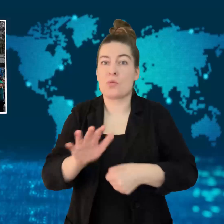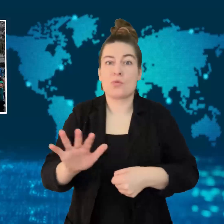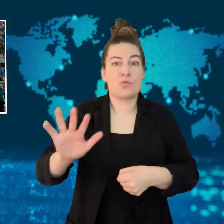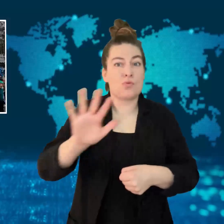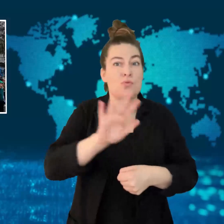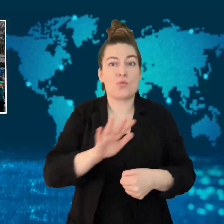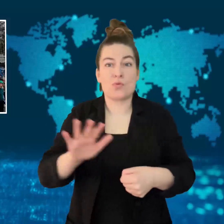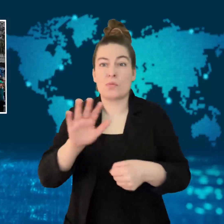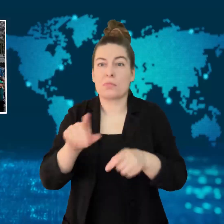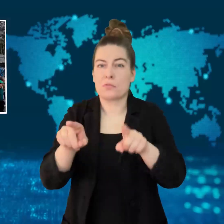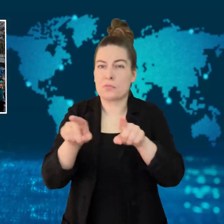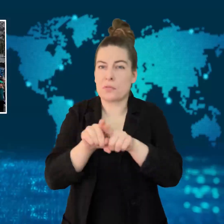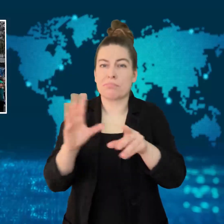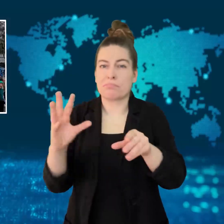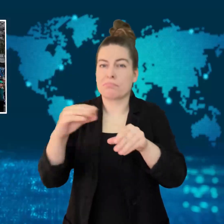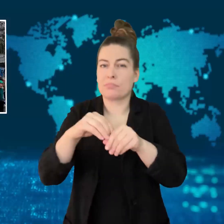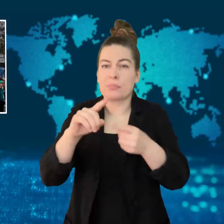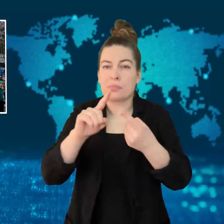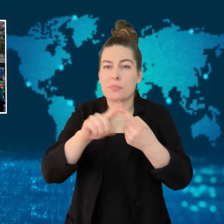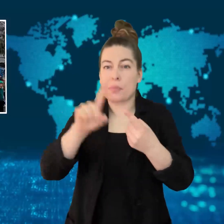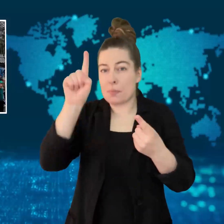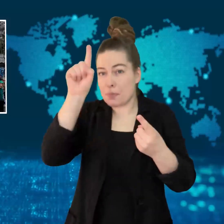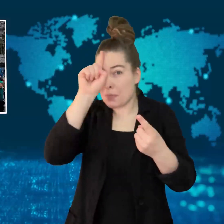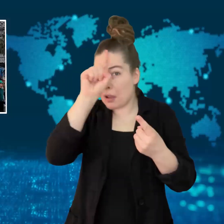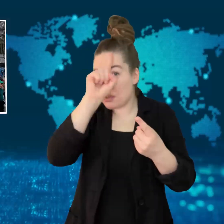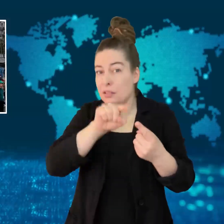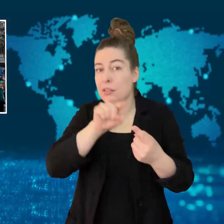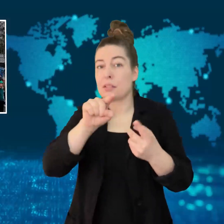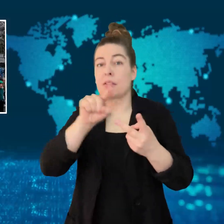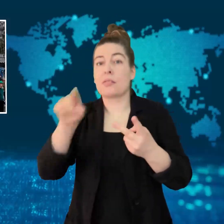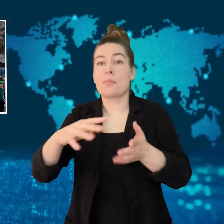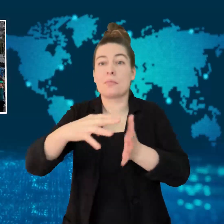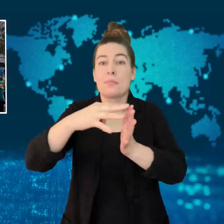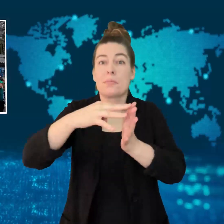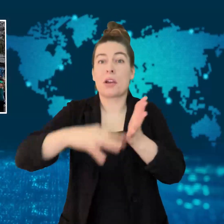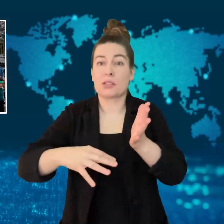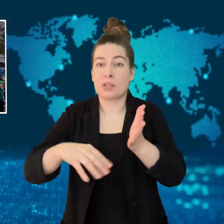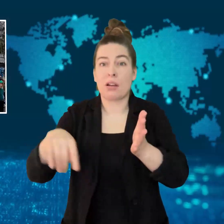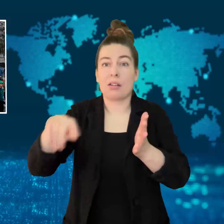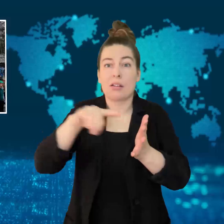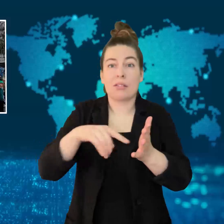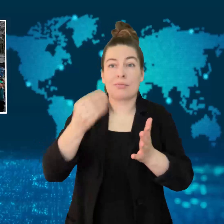and the high cost of housing.